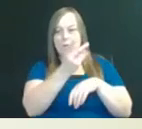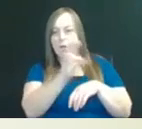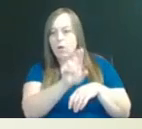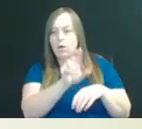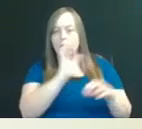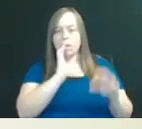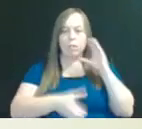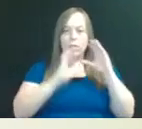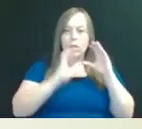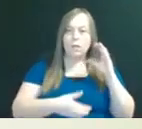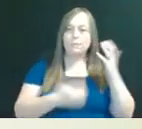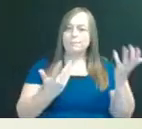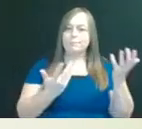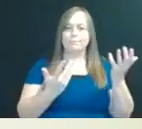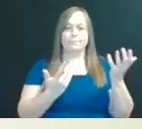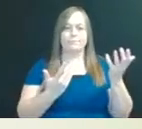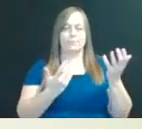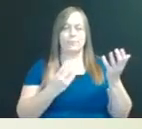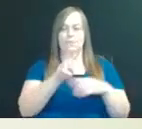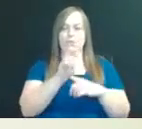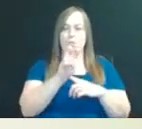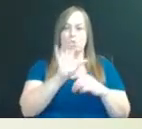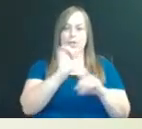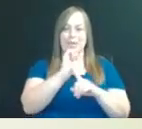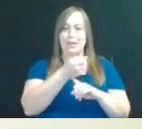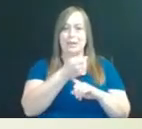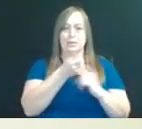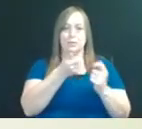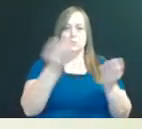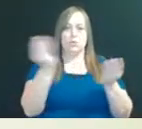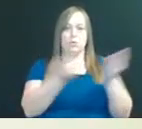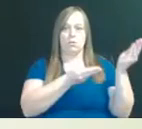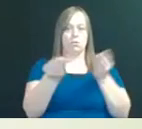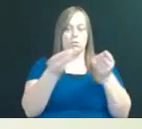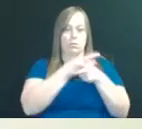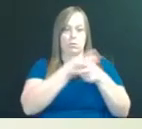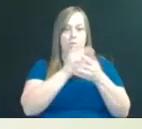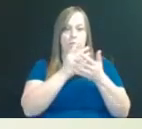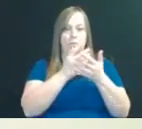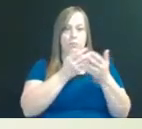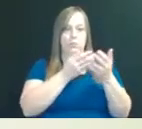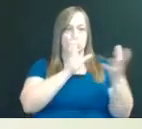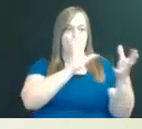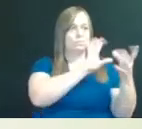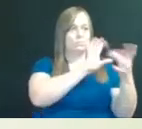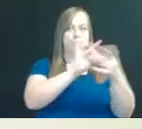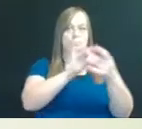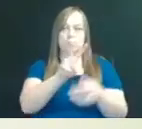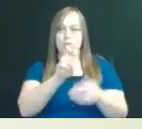They usually have upwards of 200 cases. So they're trying to coordinate services for 200 or maybe 200 plus people.